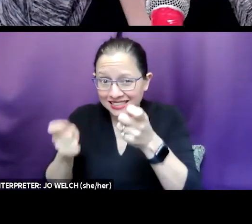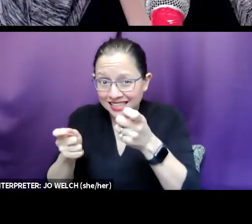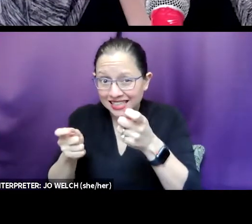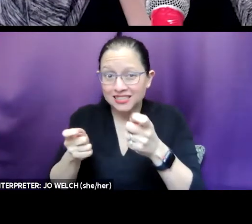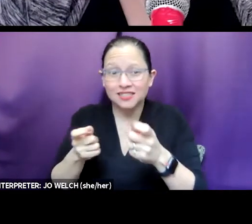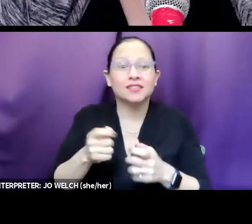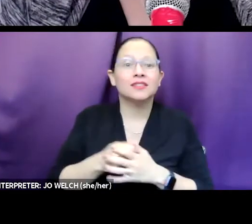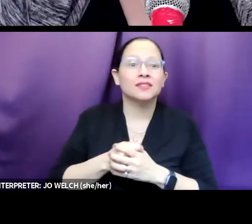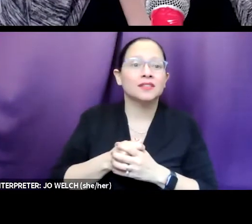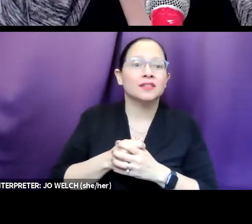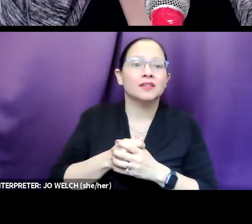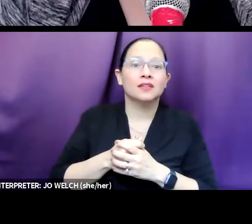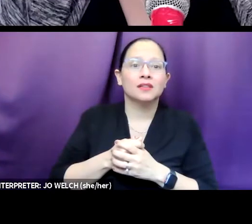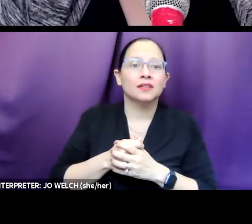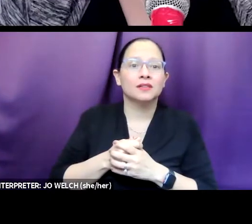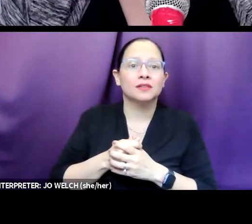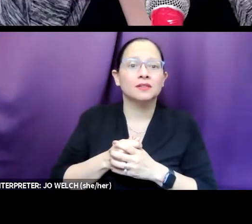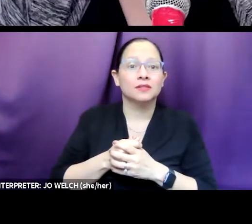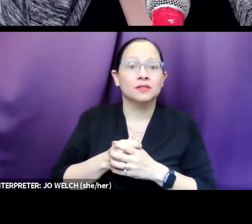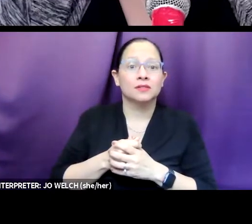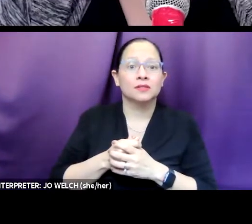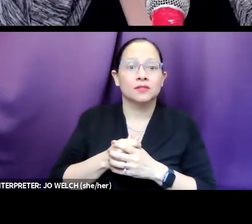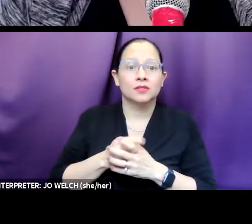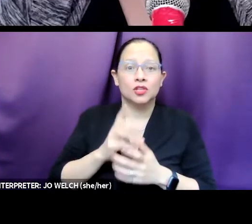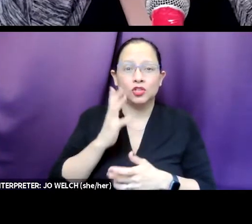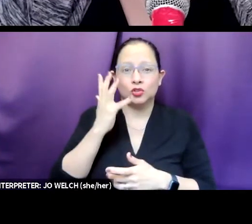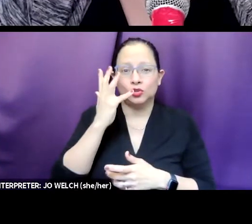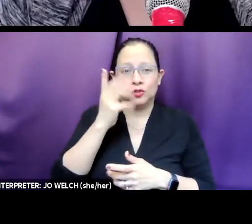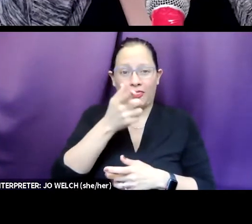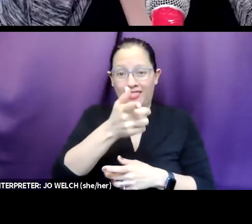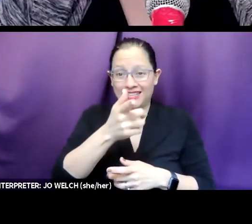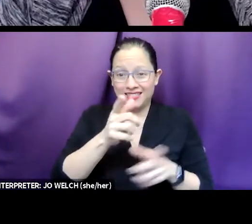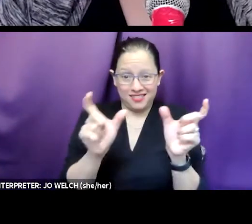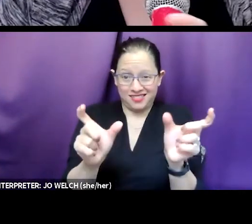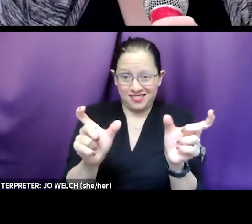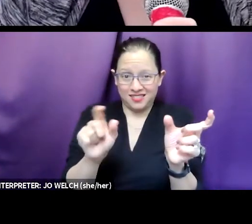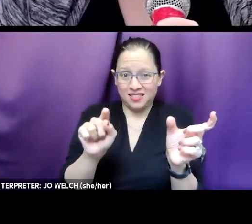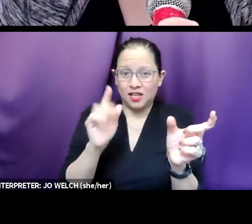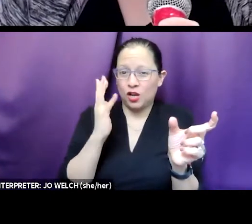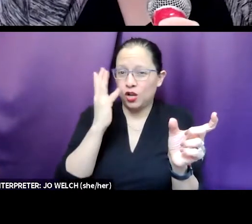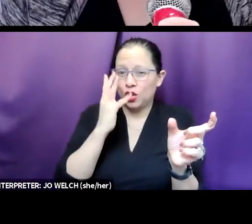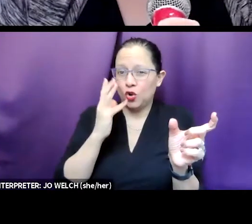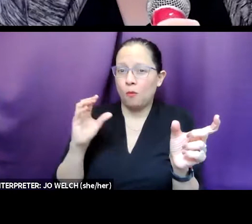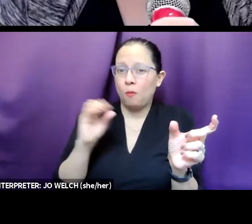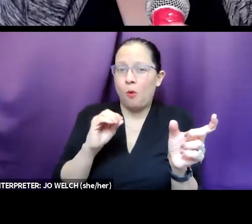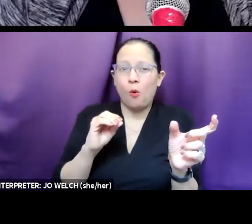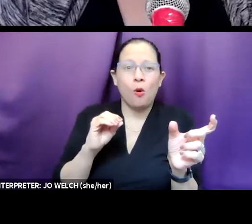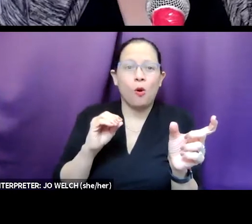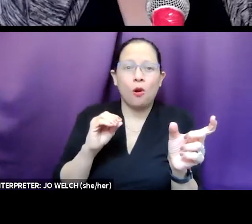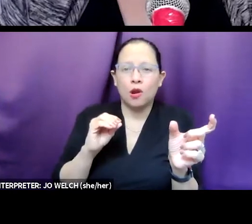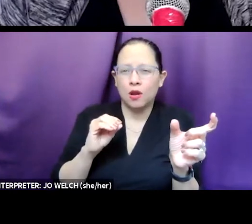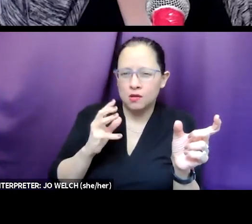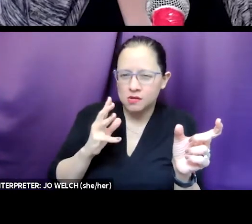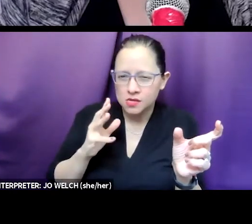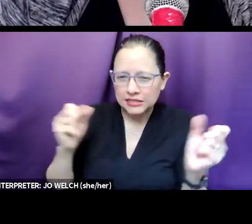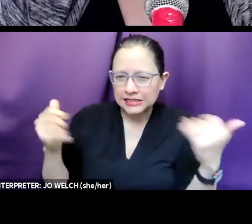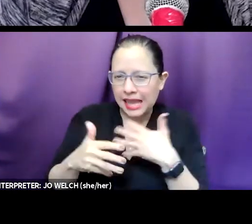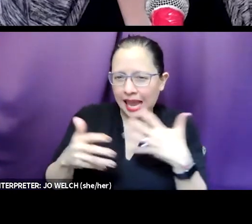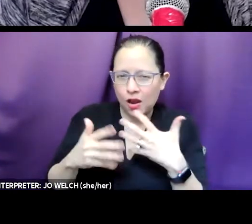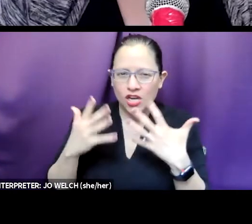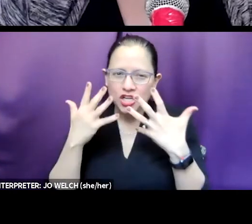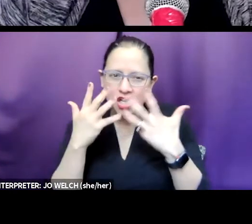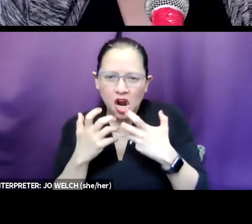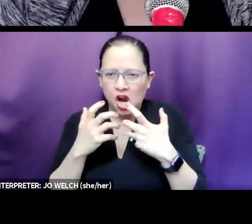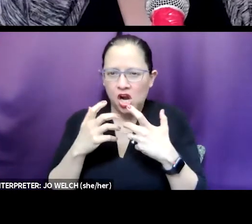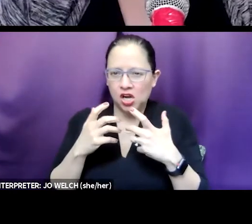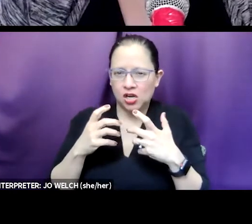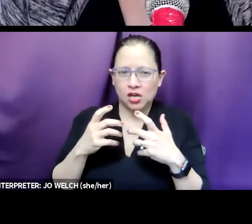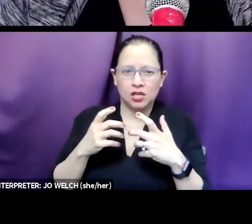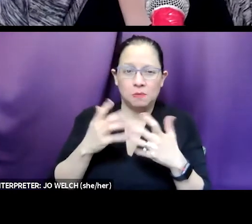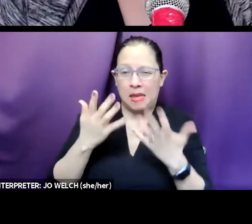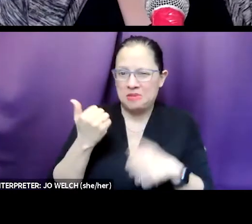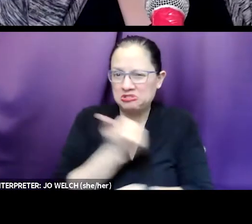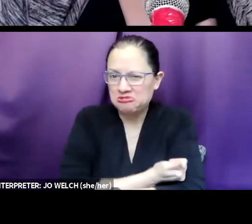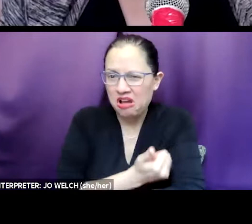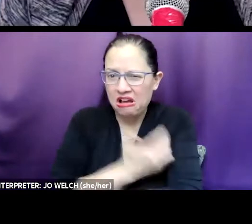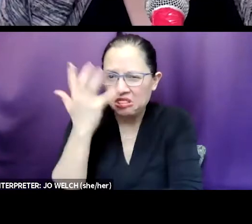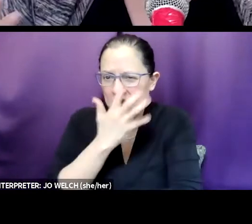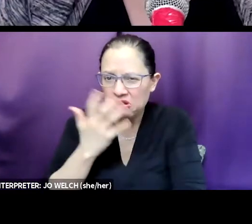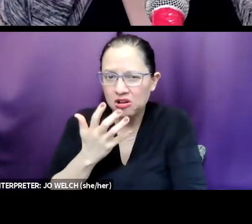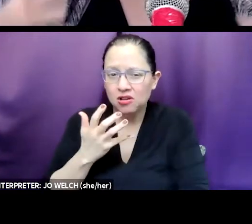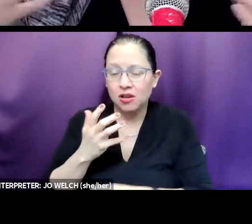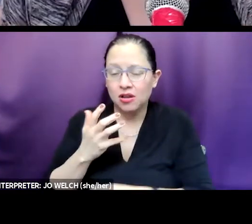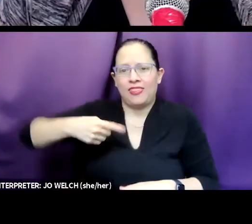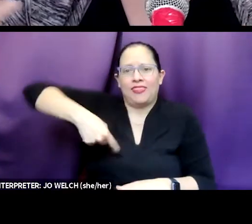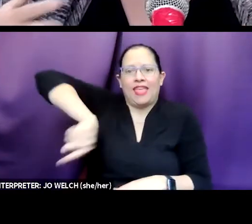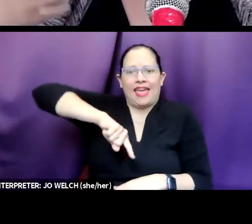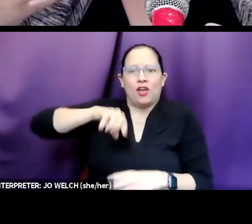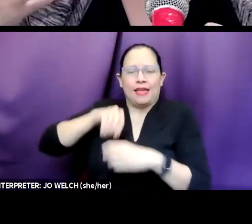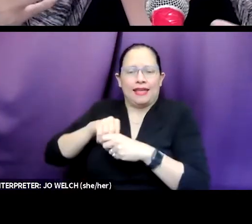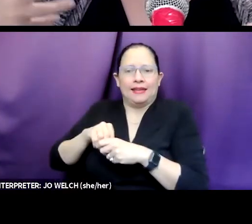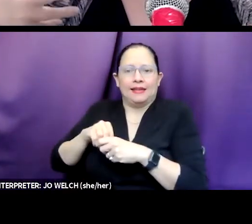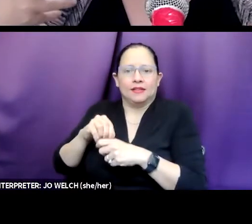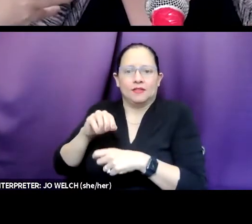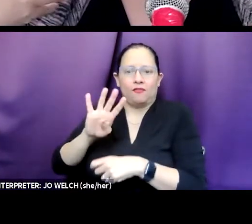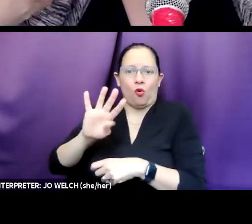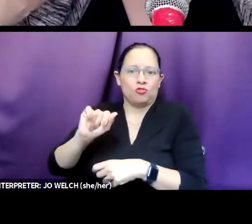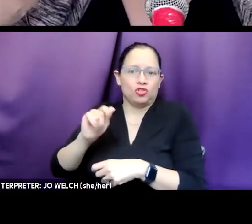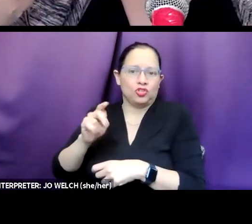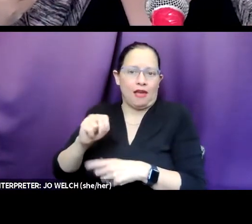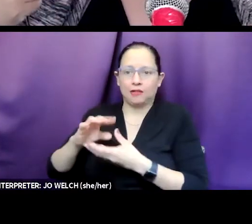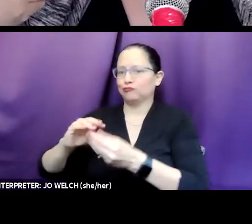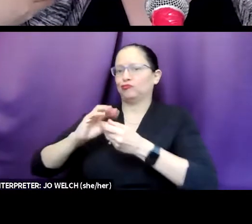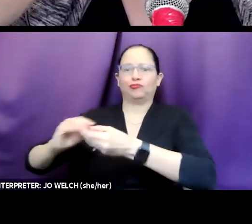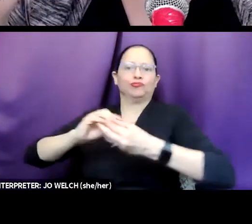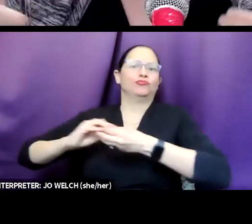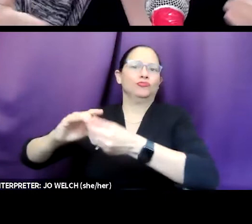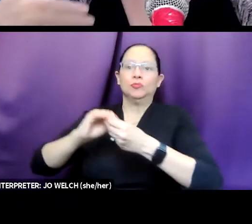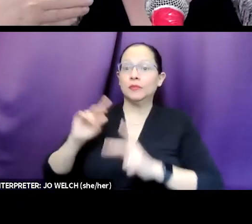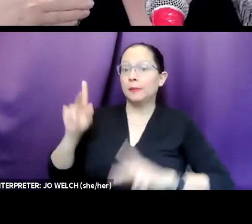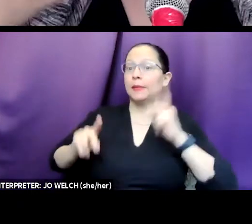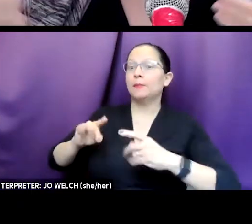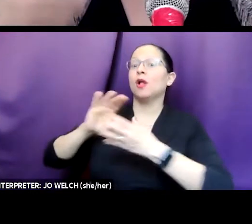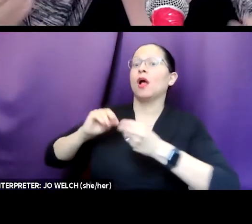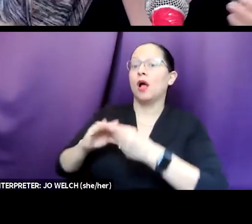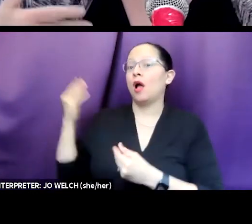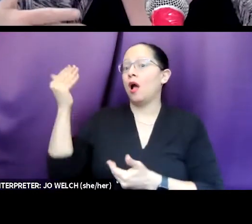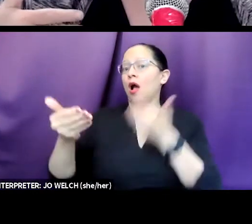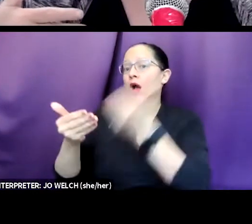You know, just a lot of features that make her in this other picture make her seem ominous or more scary or potentially you know on drugs, and they're all talking about it in this thread as their people are are offering up other versions of this picture.